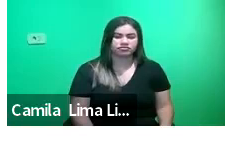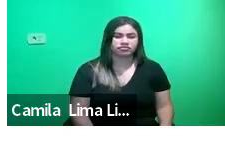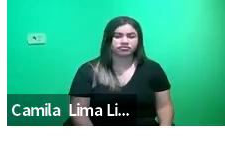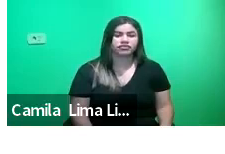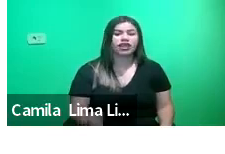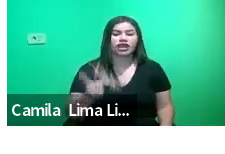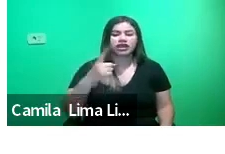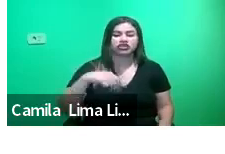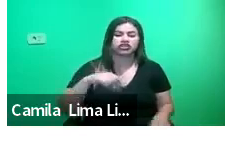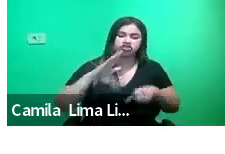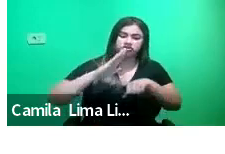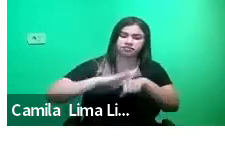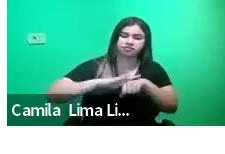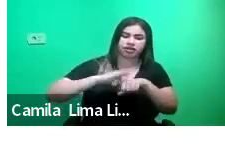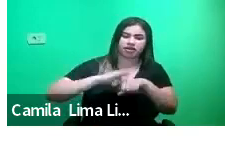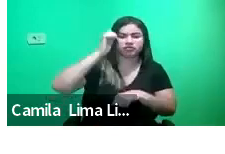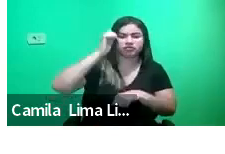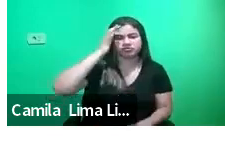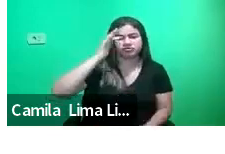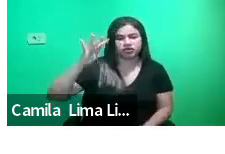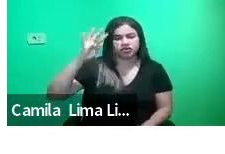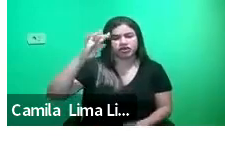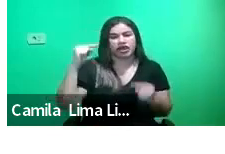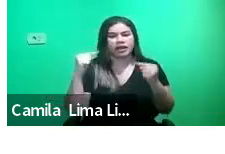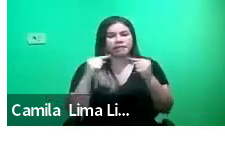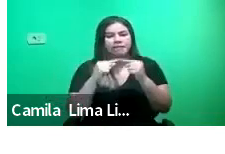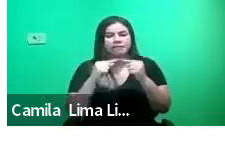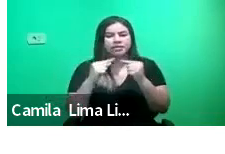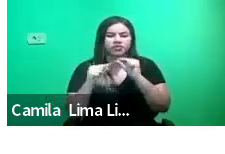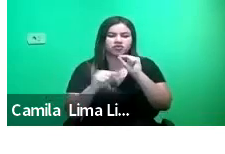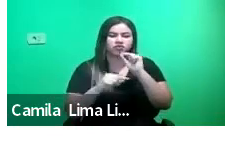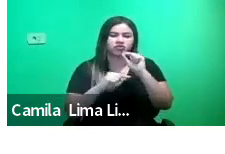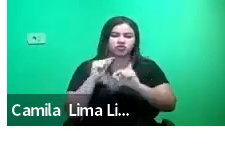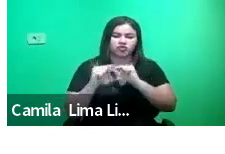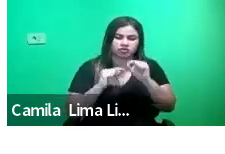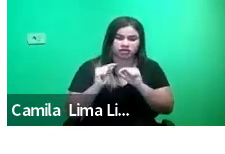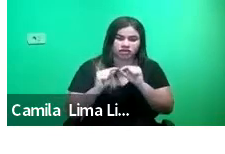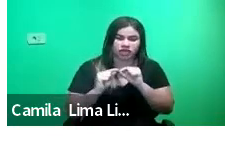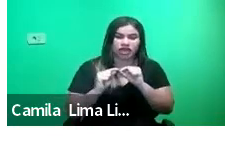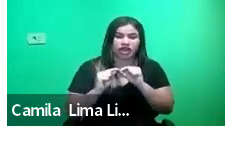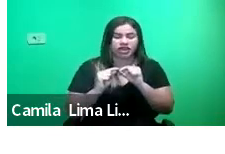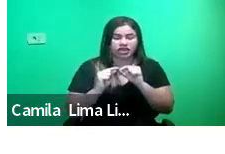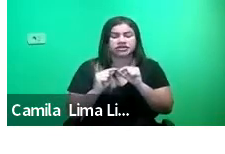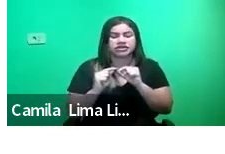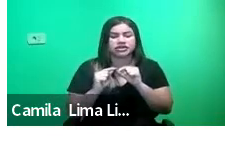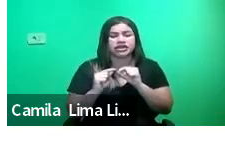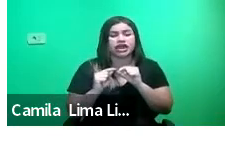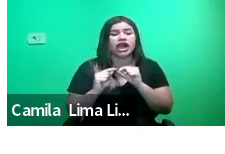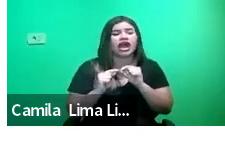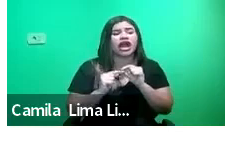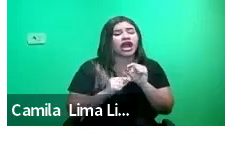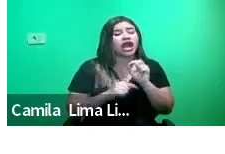based on responsiveness , we have we have theories based on human transformative